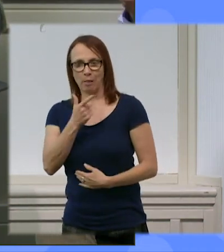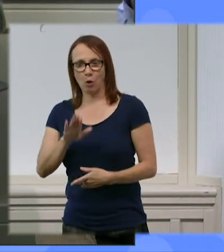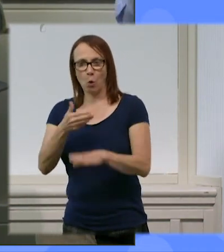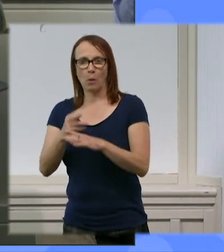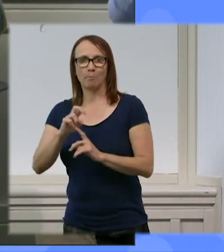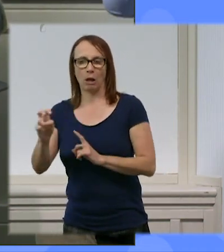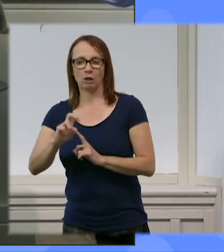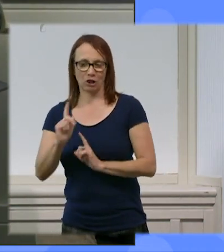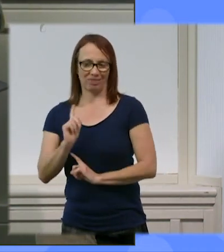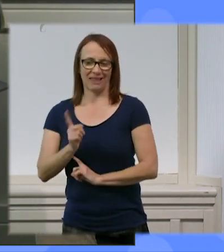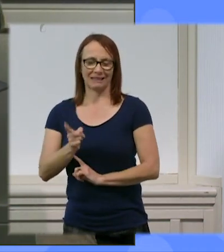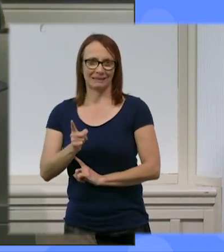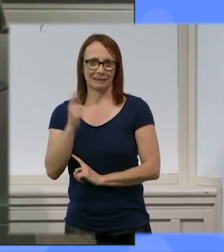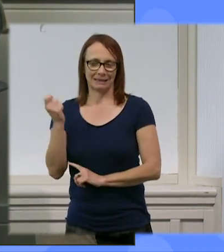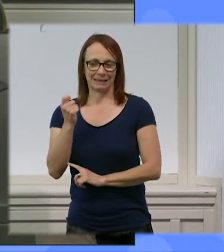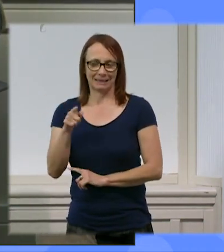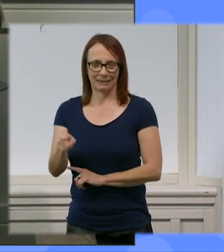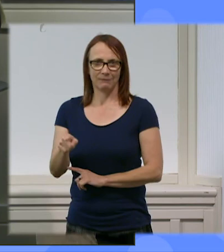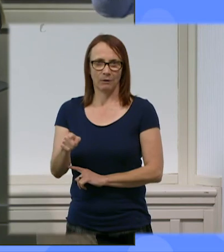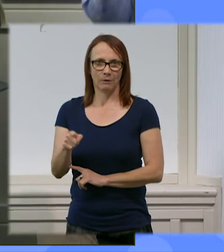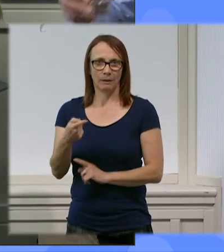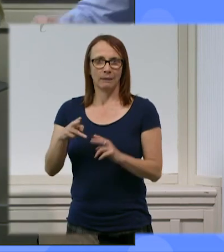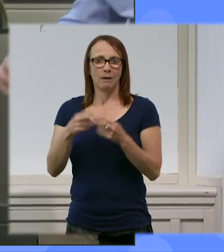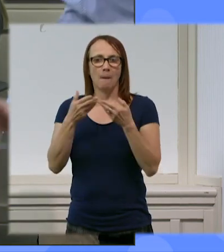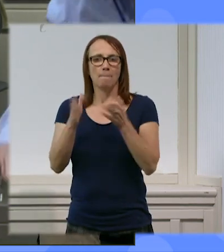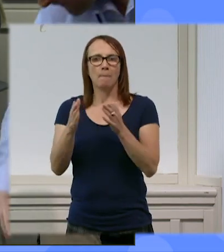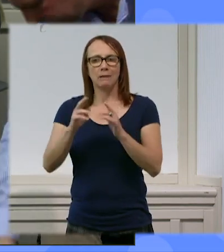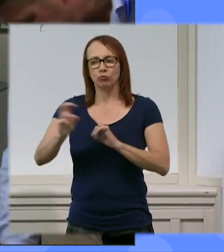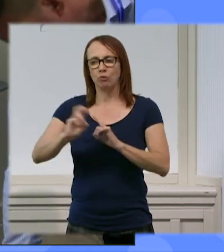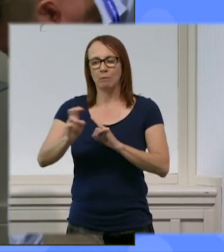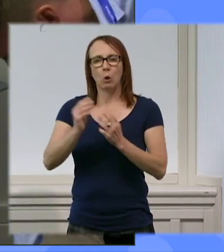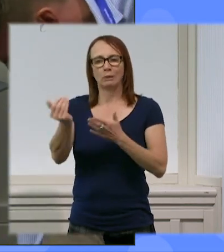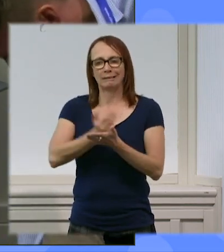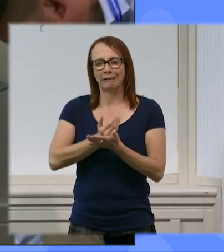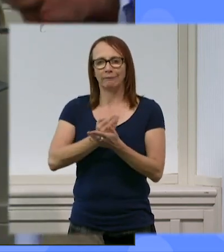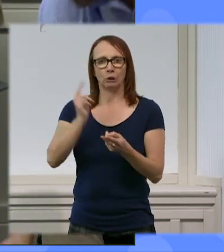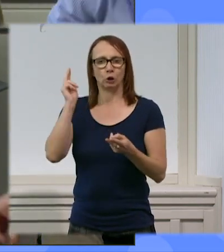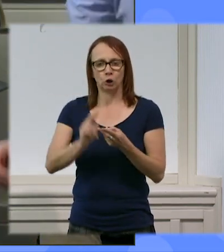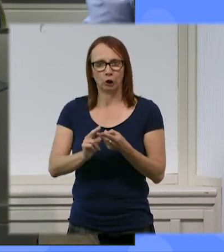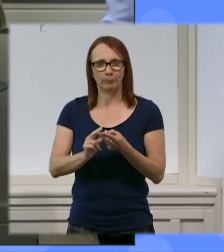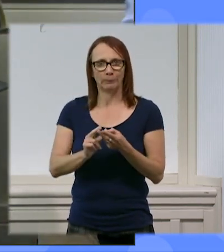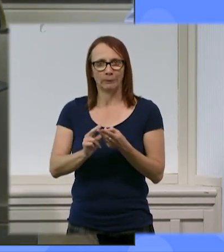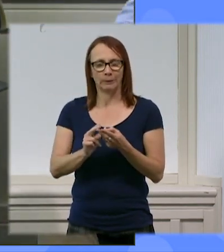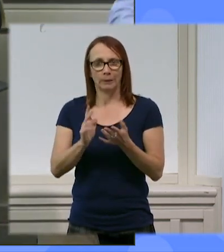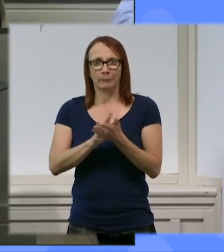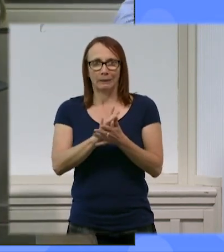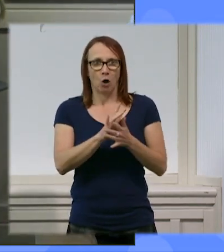accessibility the safety of our transport and particularly ensuring you know people in rural areas feel connected and that they're relevant for